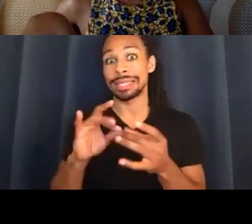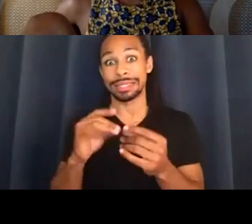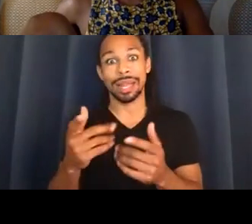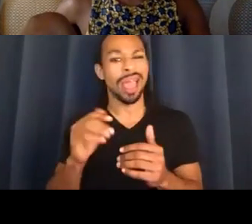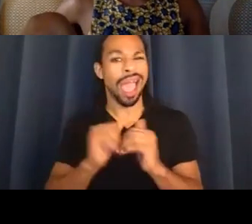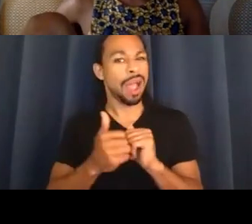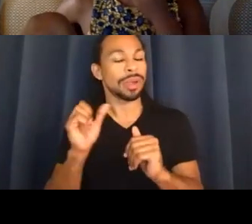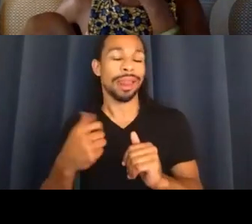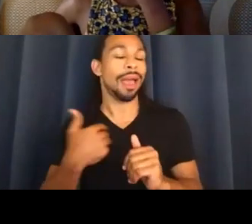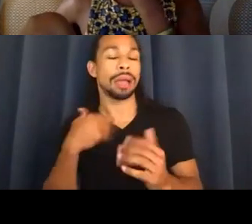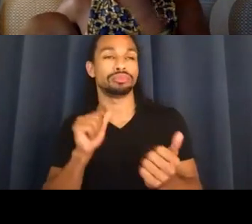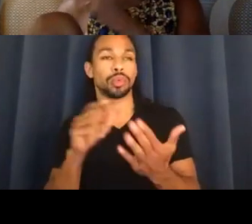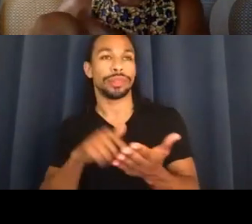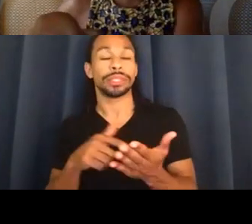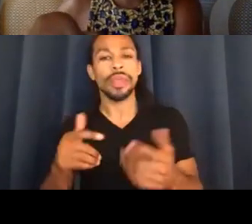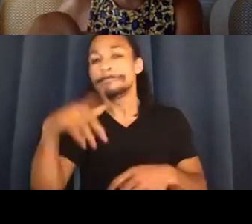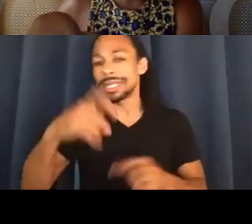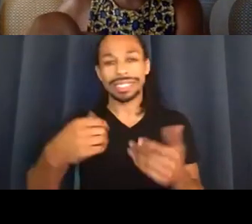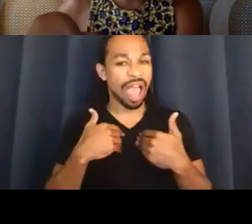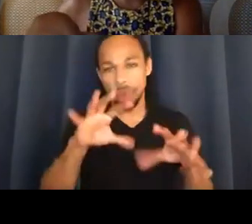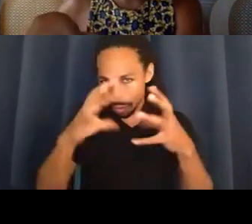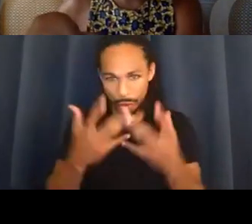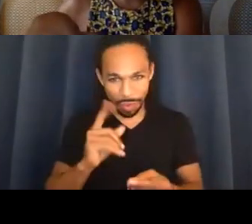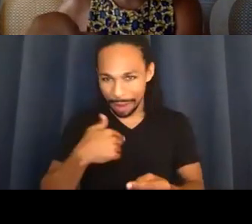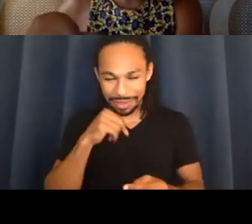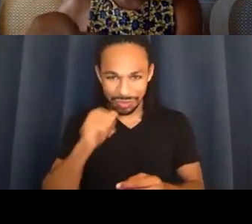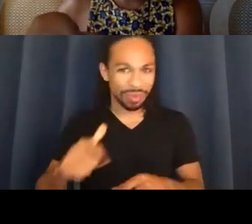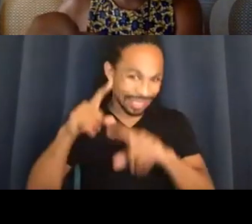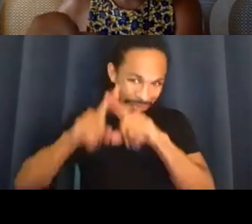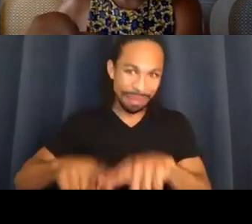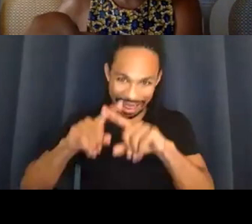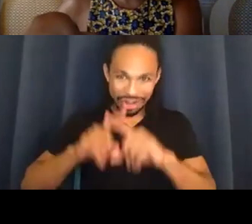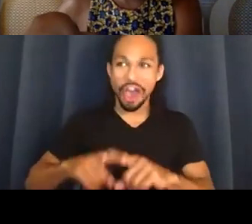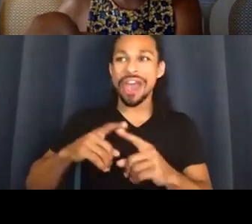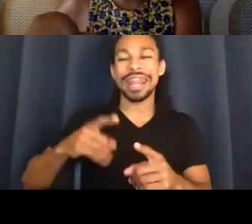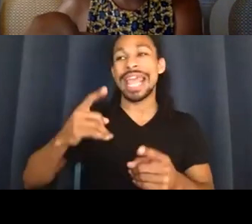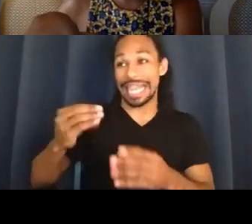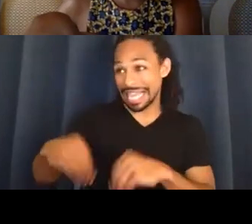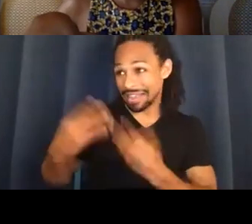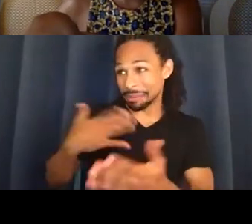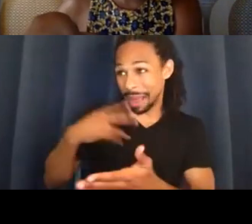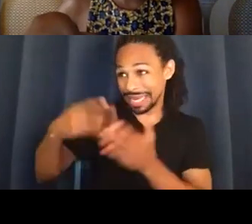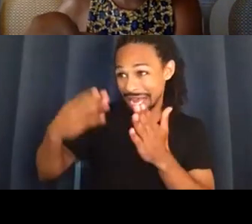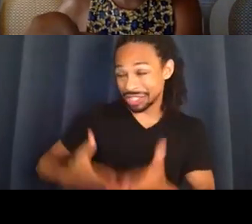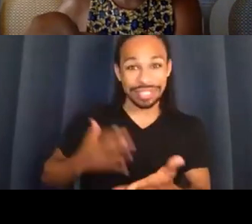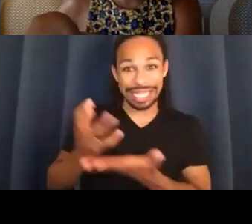I am not dependent on giving my dancers a salary for a year that is based on touring